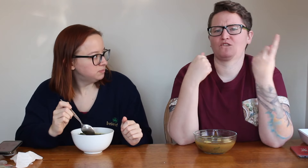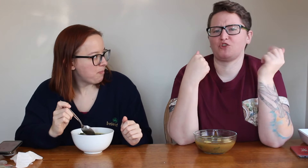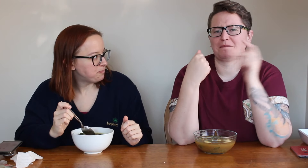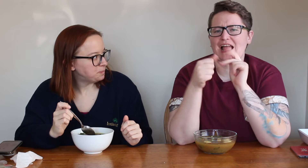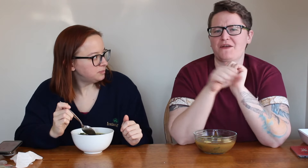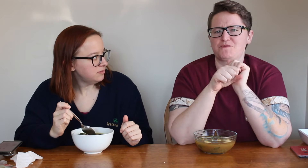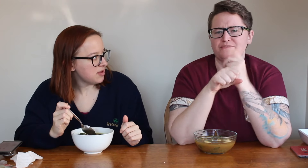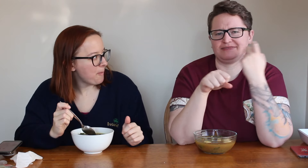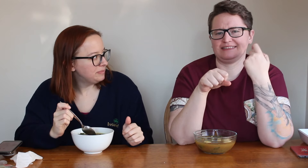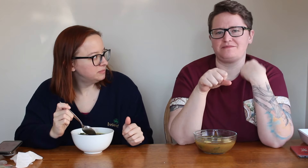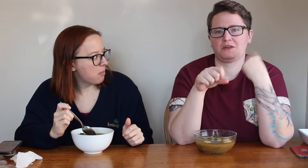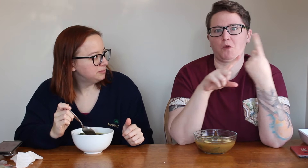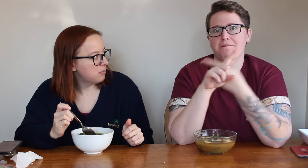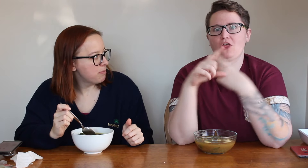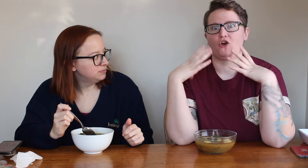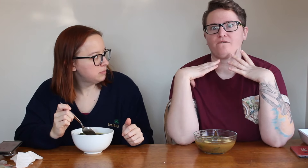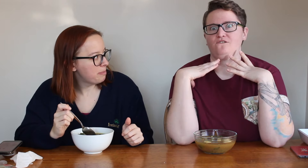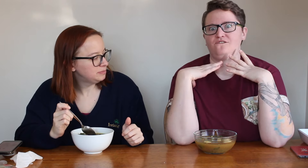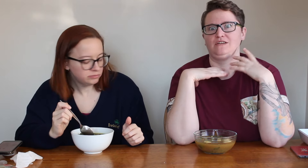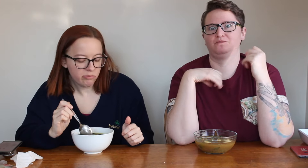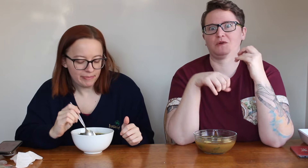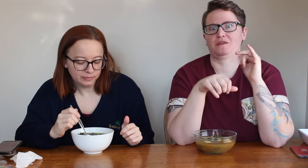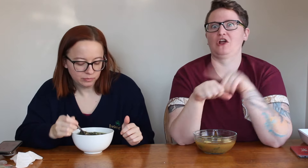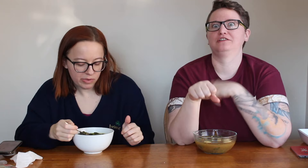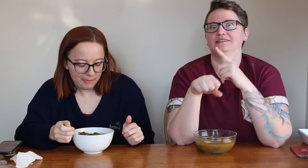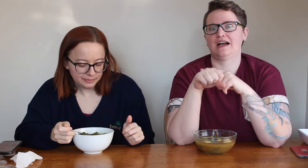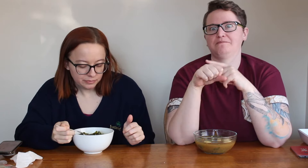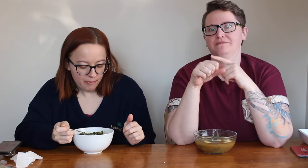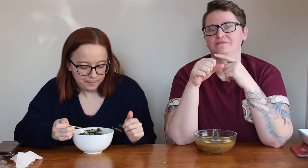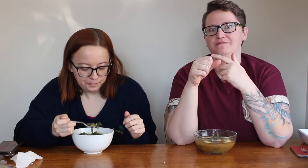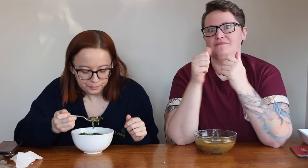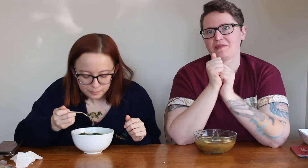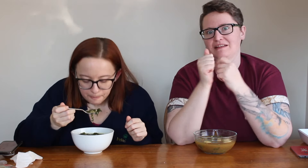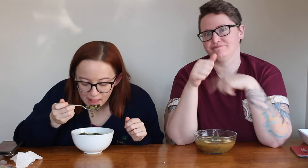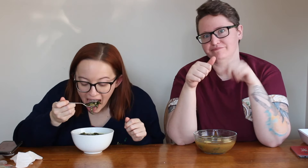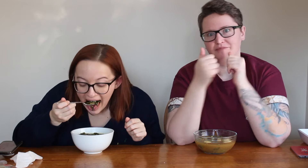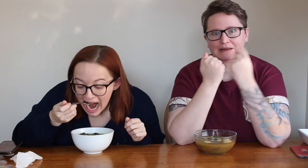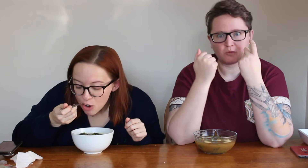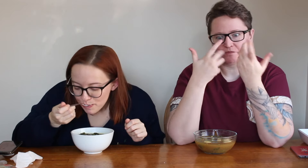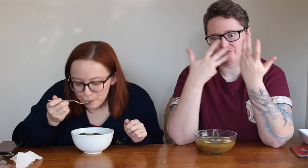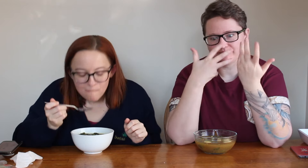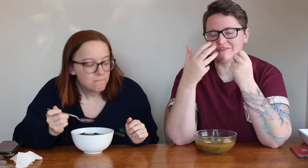I was just crying and anxious and it was kind of bad, but what about you? I mean same thing but